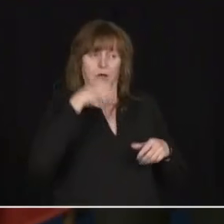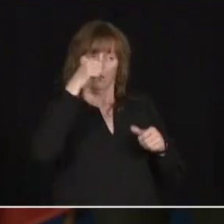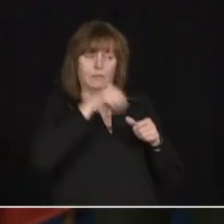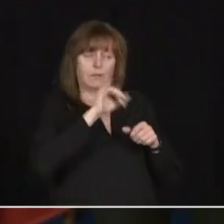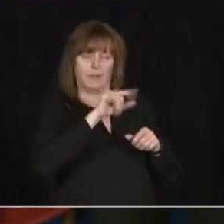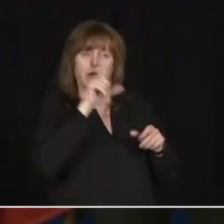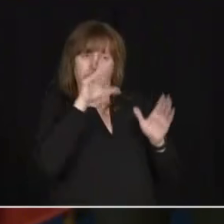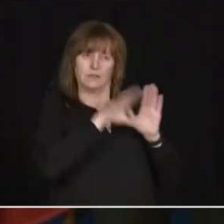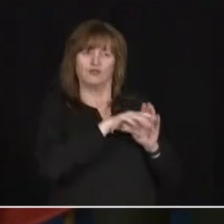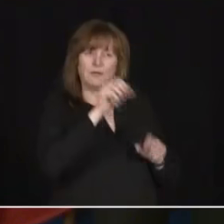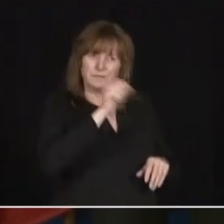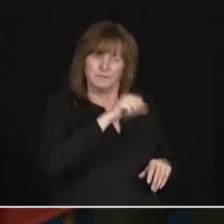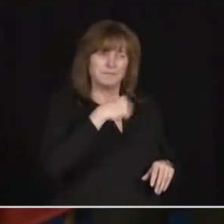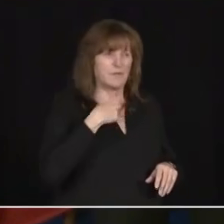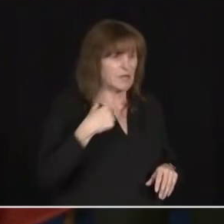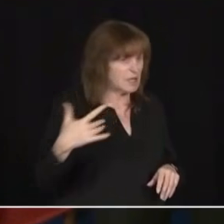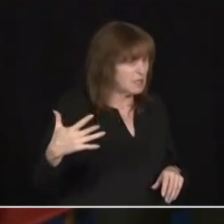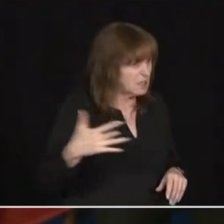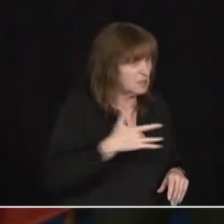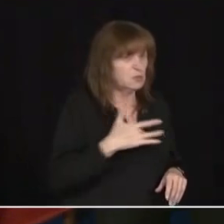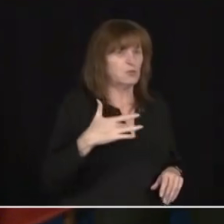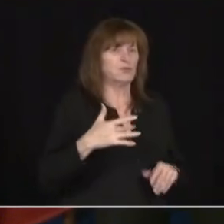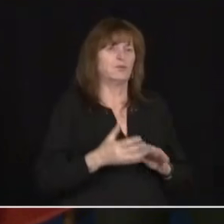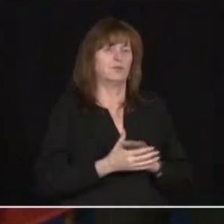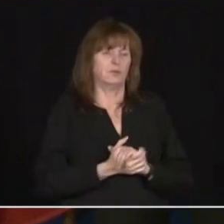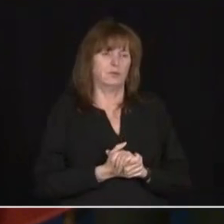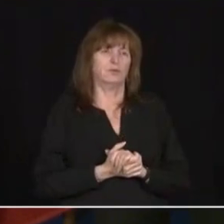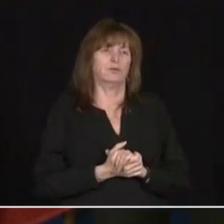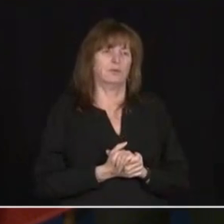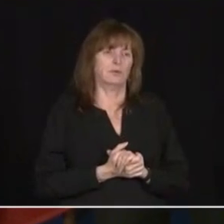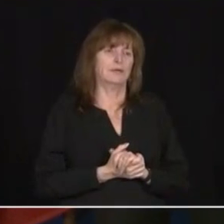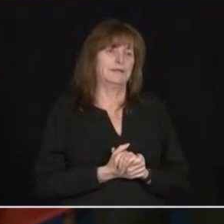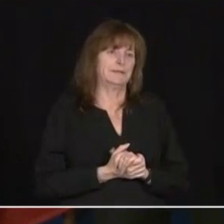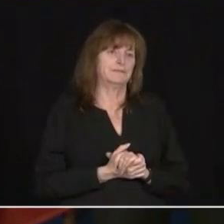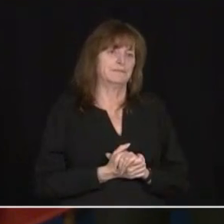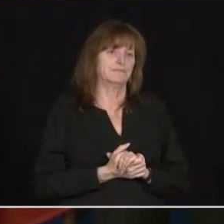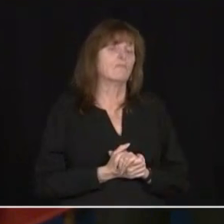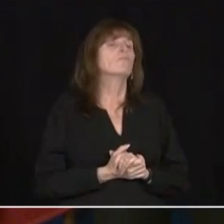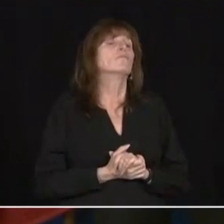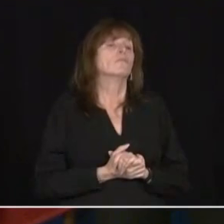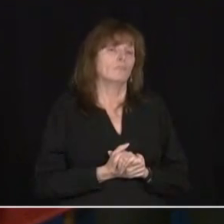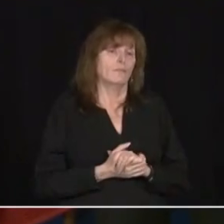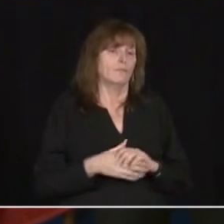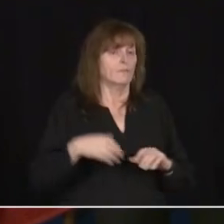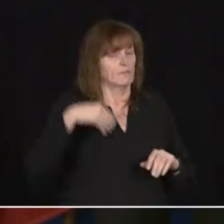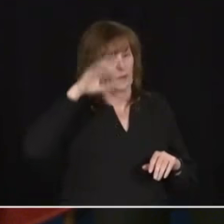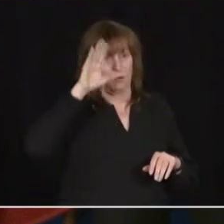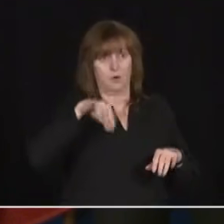remember that day as well. And we're - I know the system is broken, first